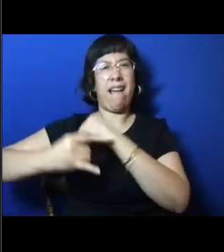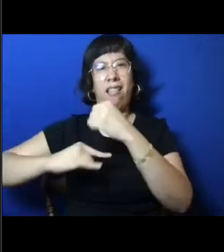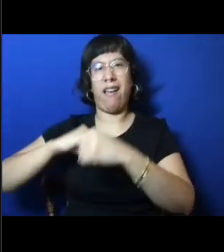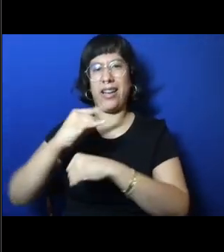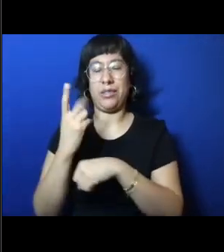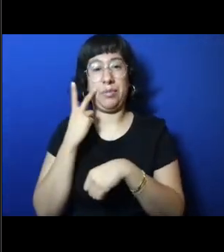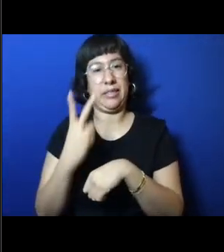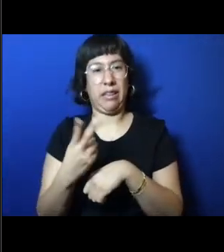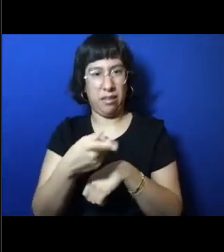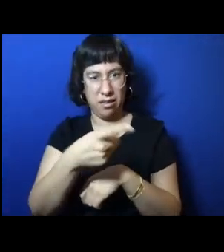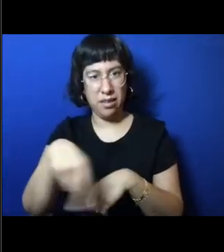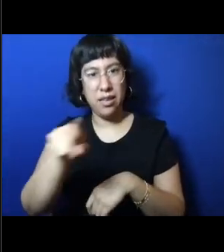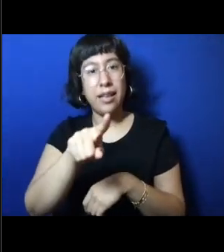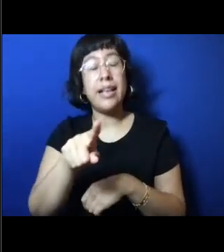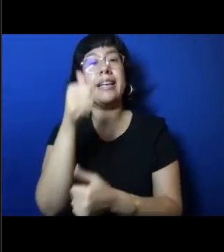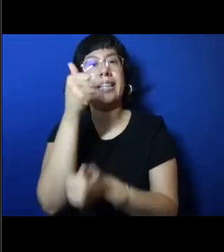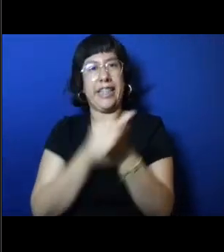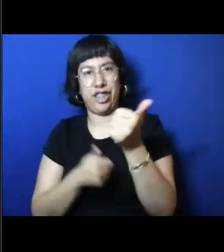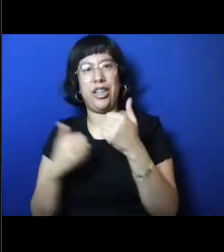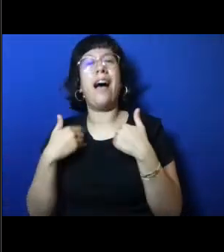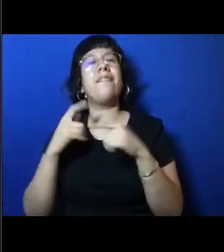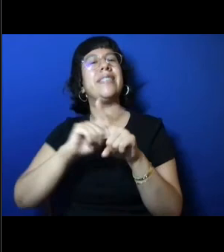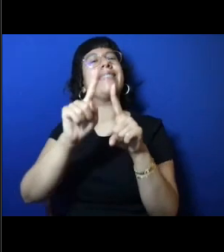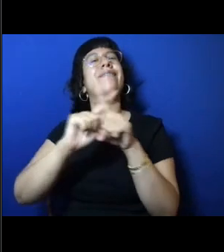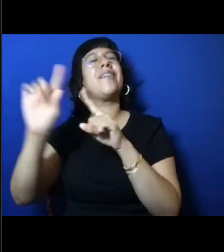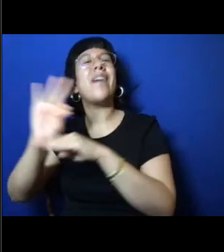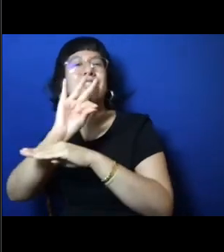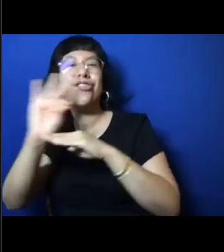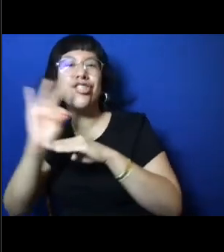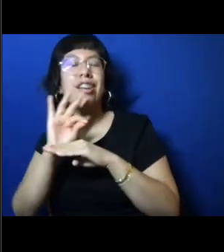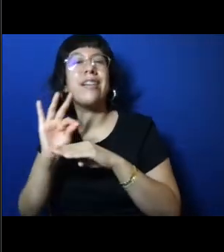but with a different instrument giving different data. And that data works together.